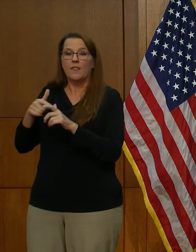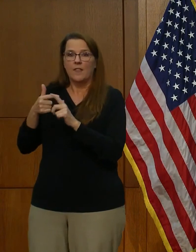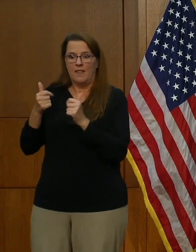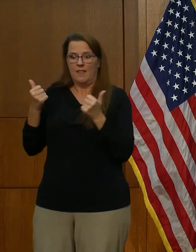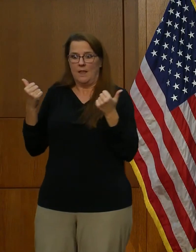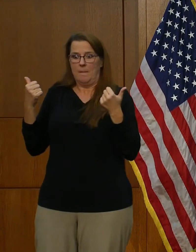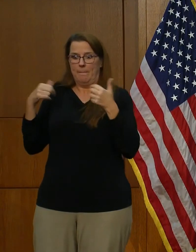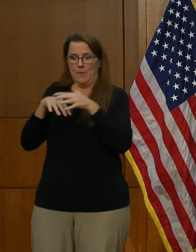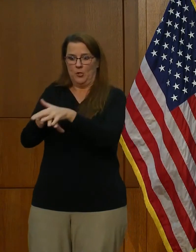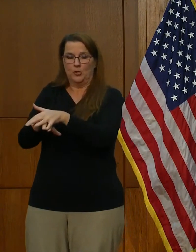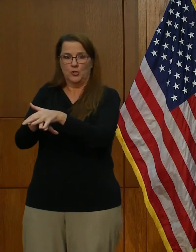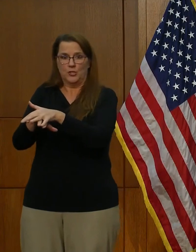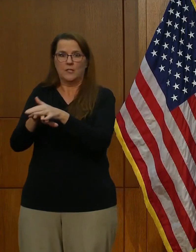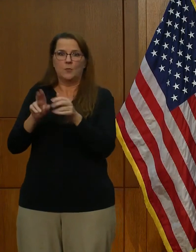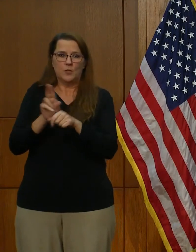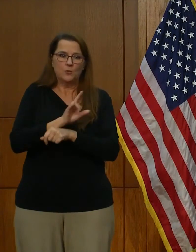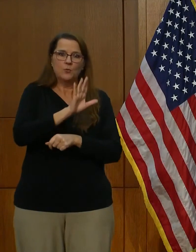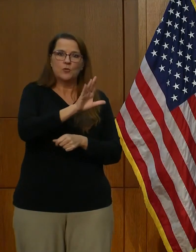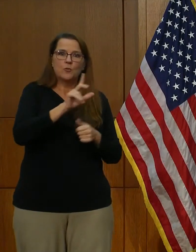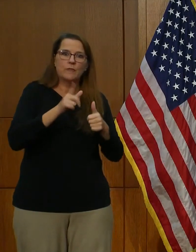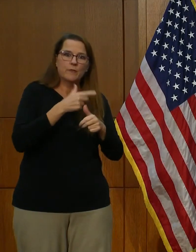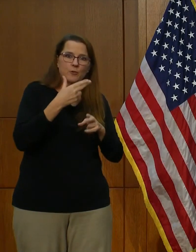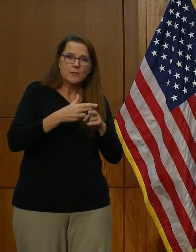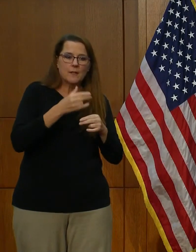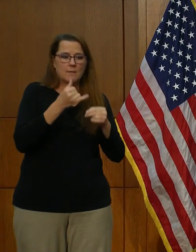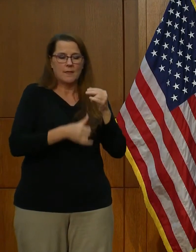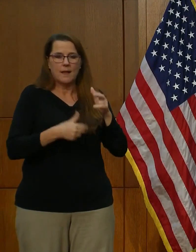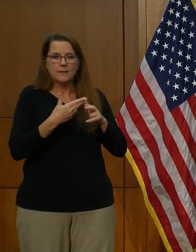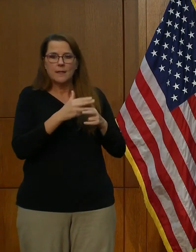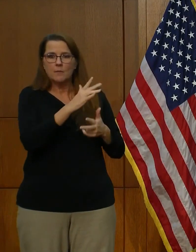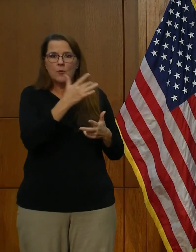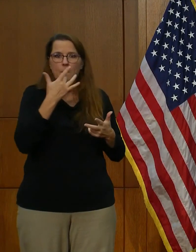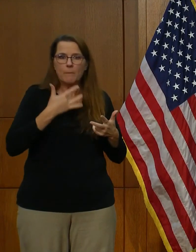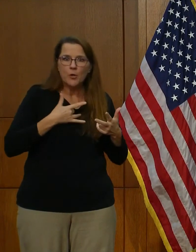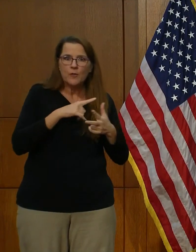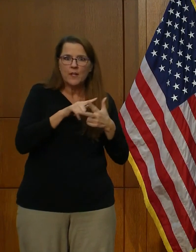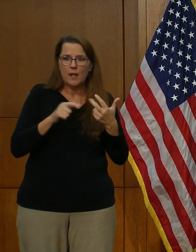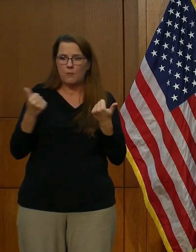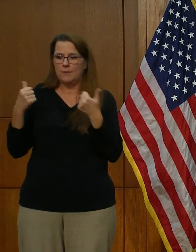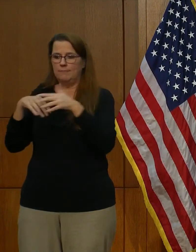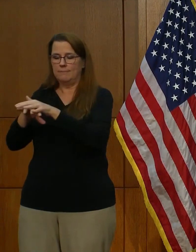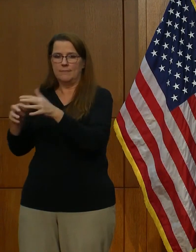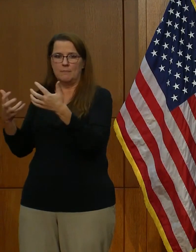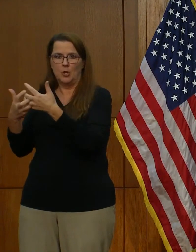FILL OUT THE REST OF THOSE FIELDS, WE CAN COMPLETE THE MERGING BASED ON THAN THE FIRST